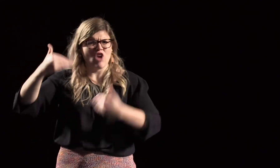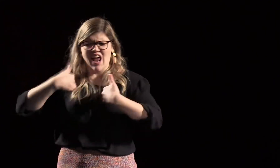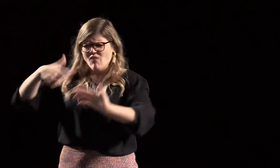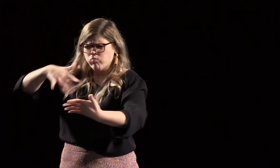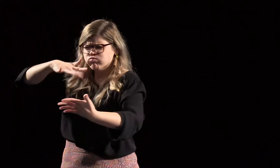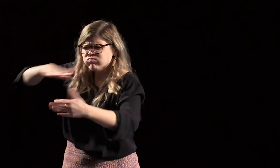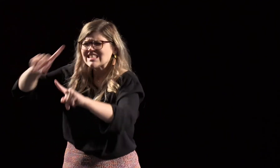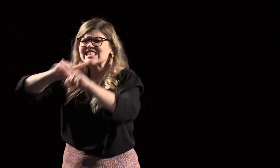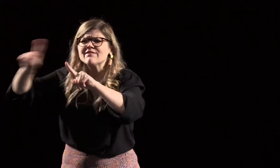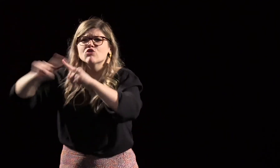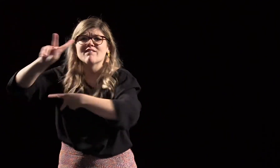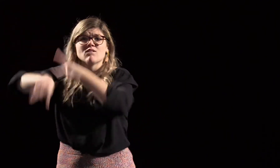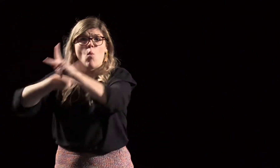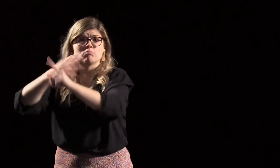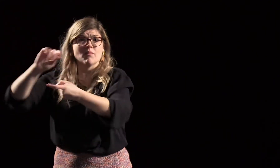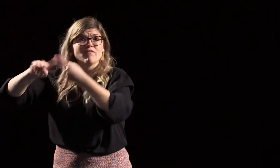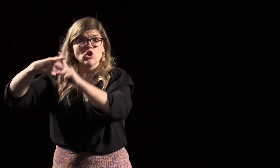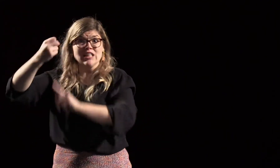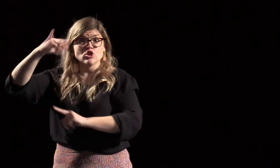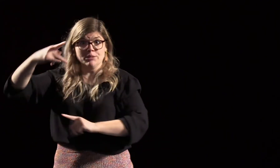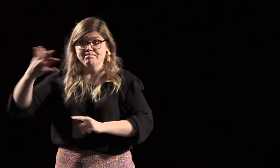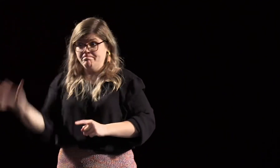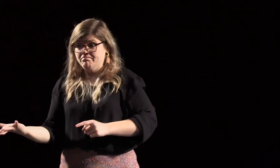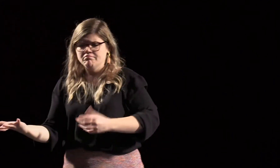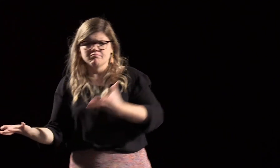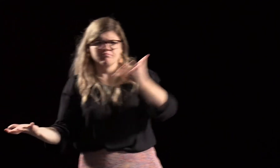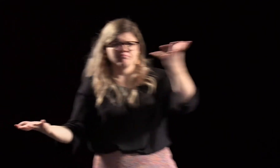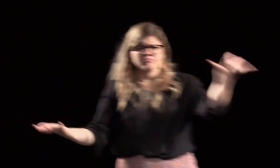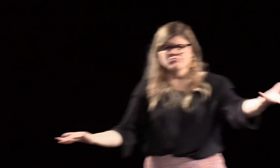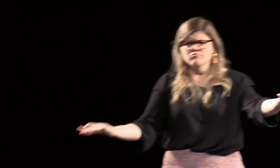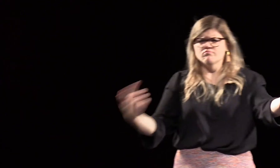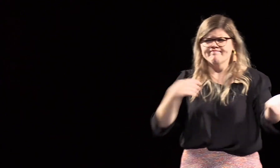and this is back in the 19th century. So we examined those types of friendships.